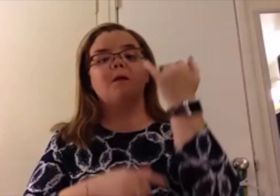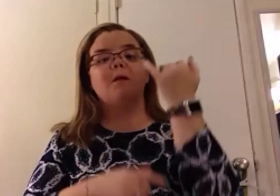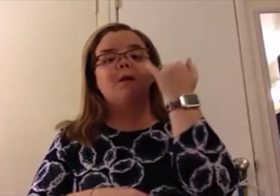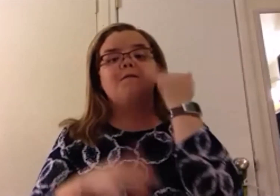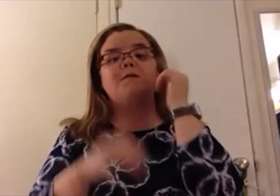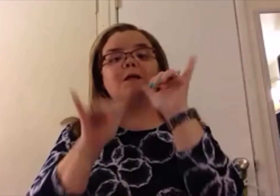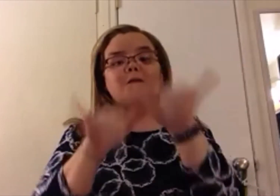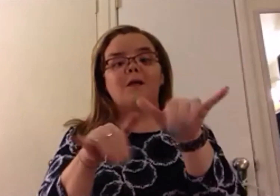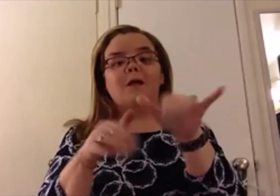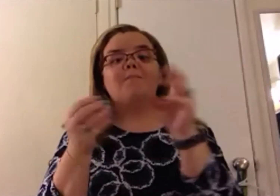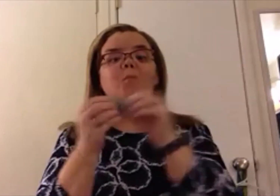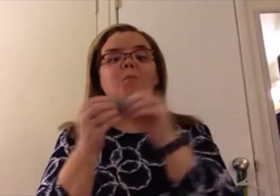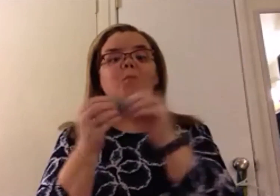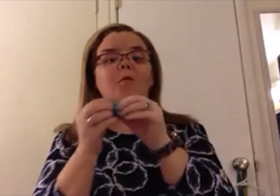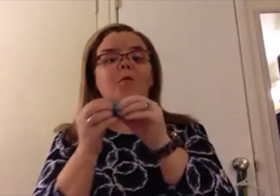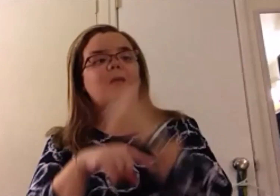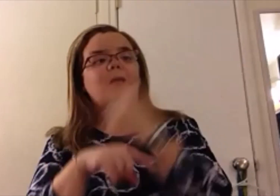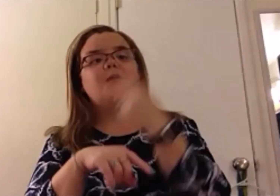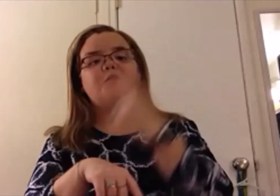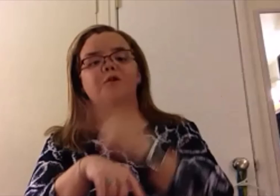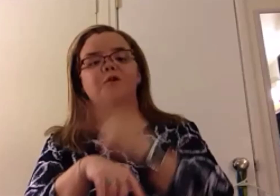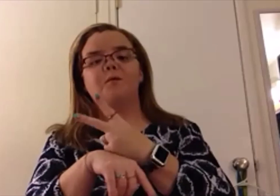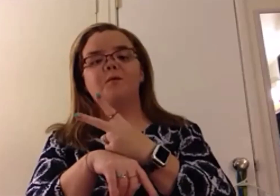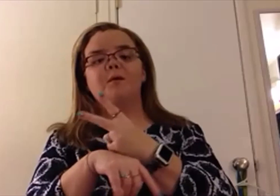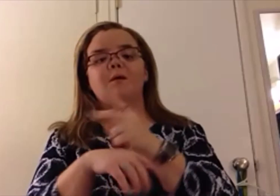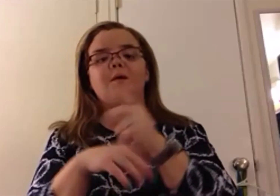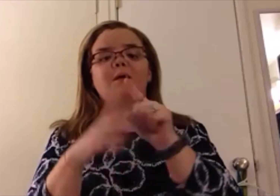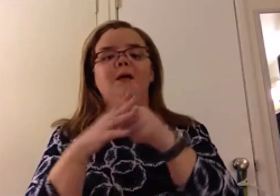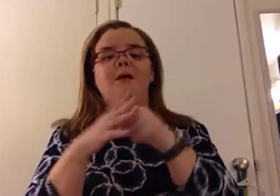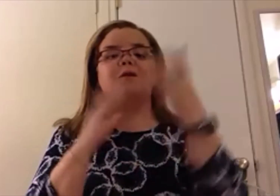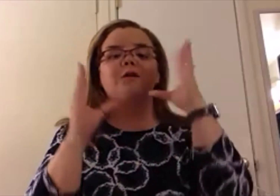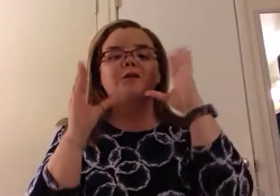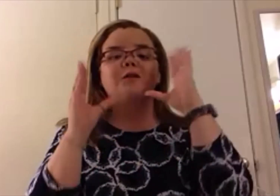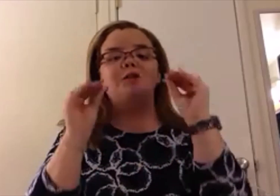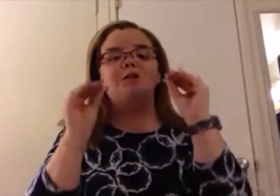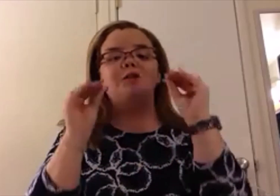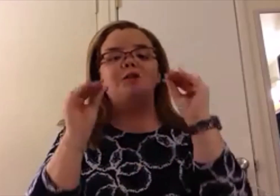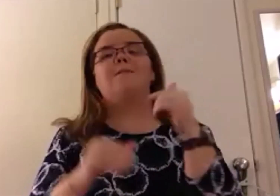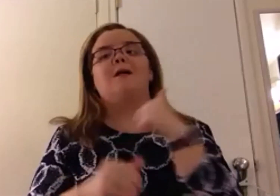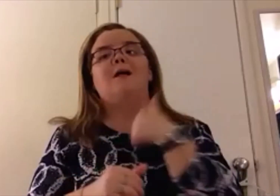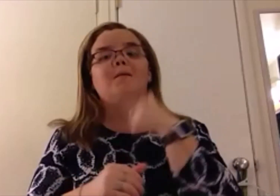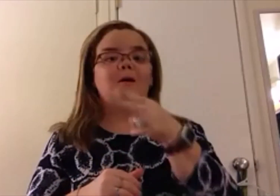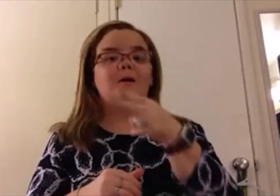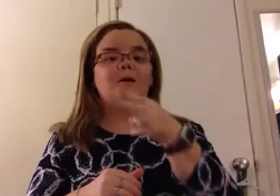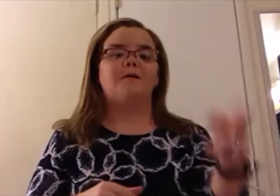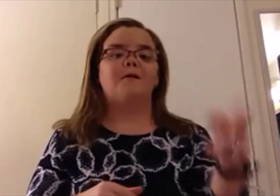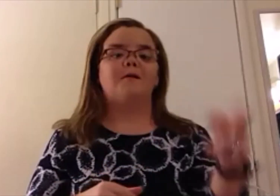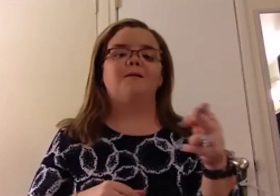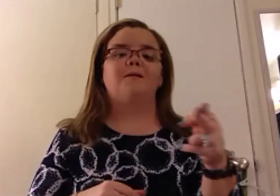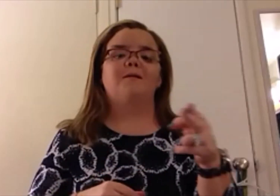if they stay more than a day or two i start teaching them that i'm hard of hearing and